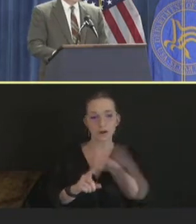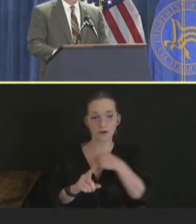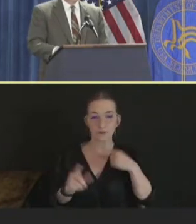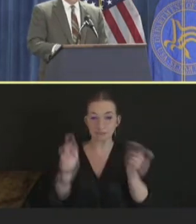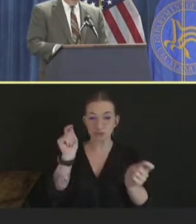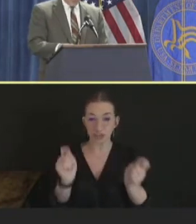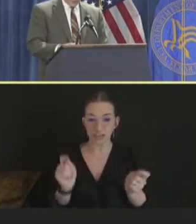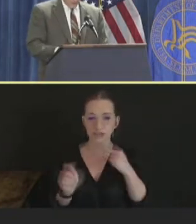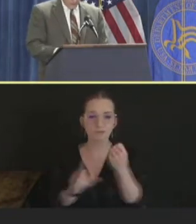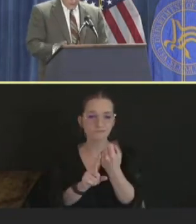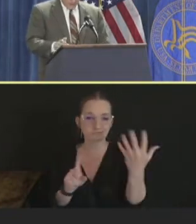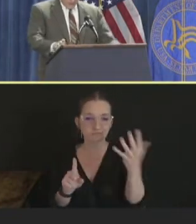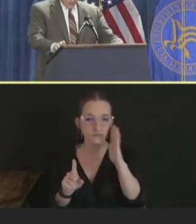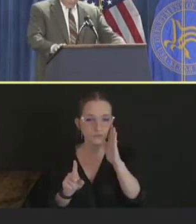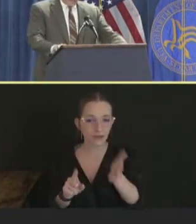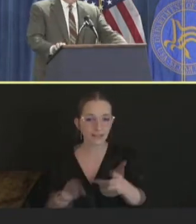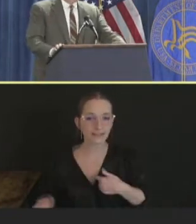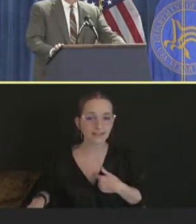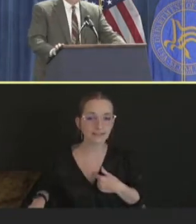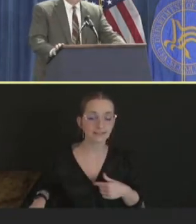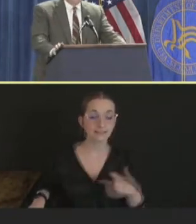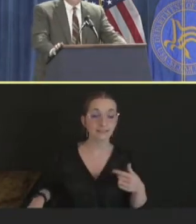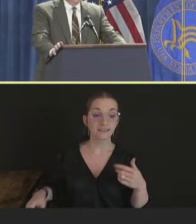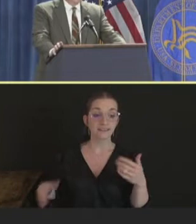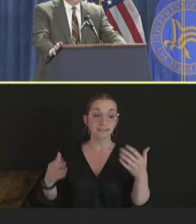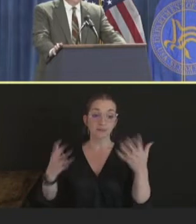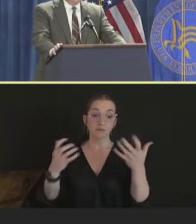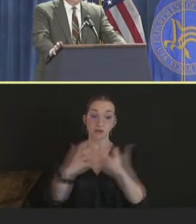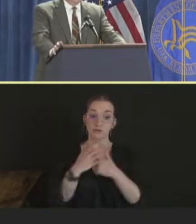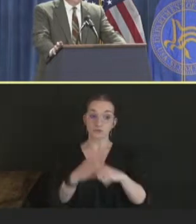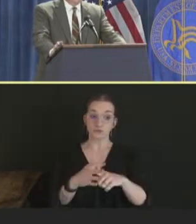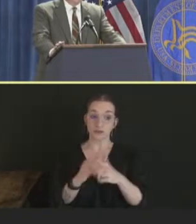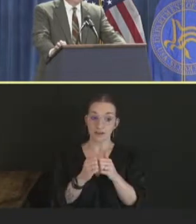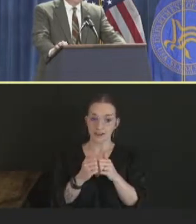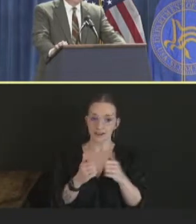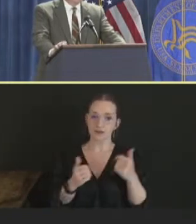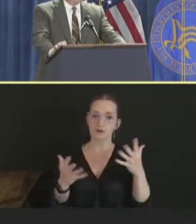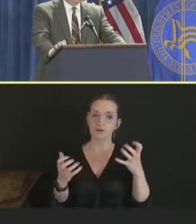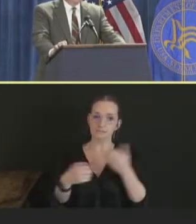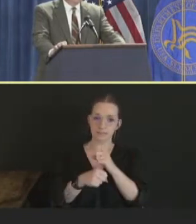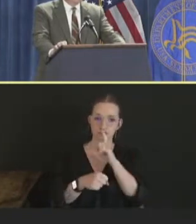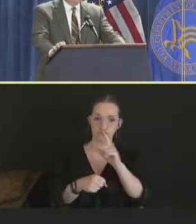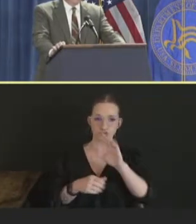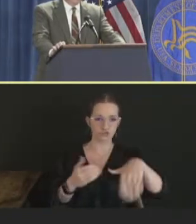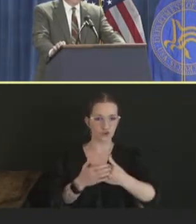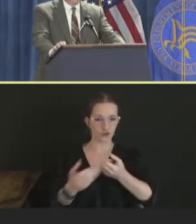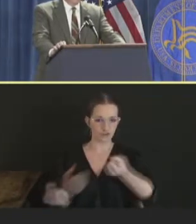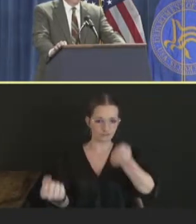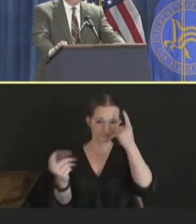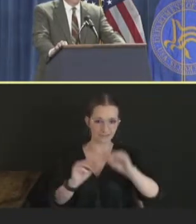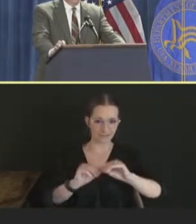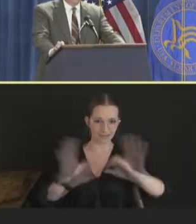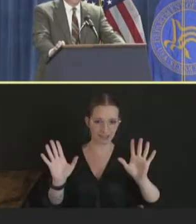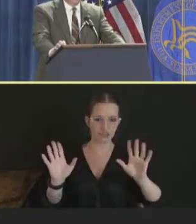I do want to start by just level setting and talking and reminding everyone of what exactly